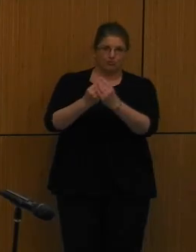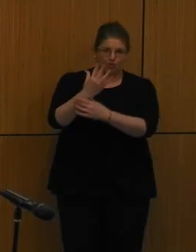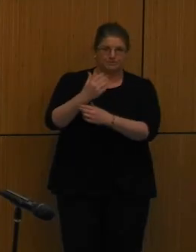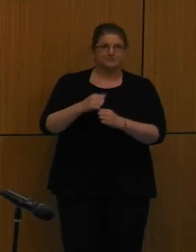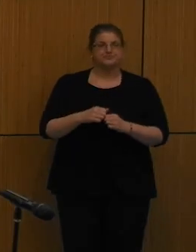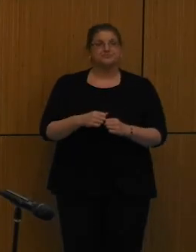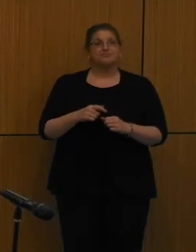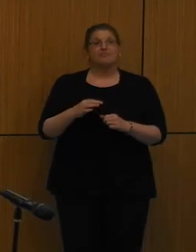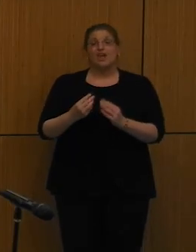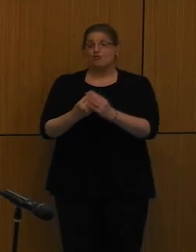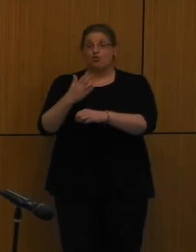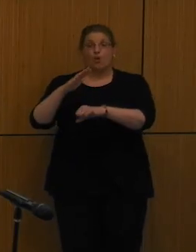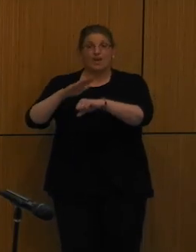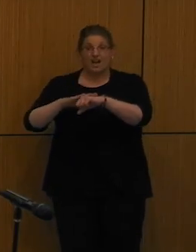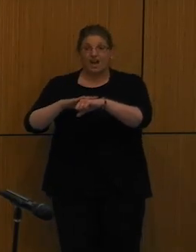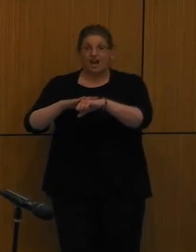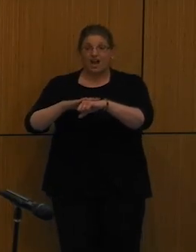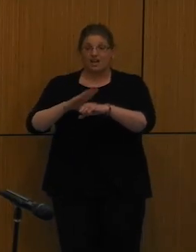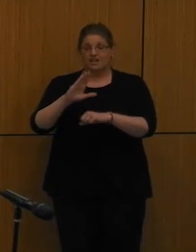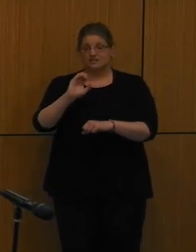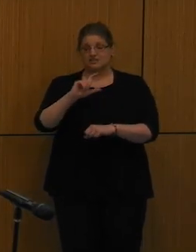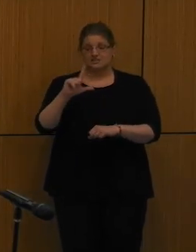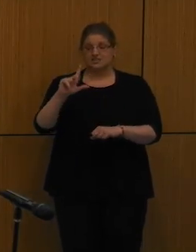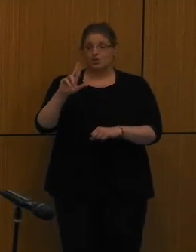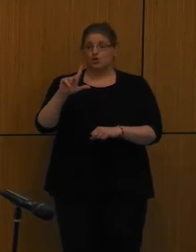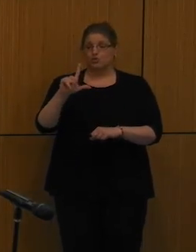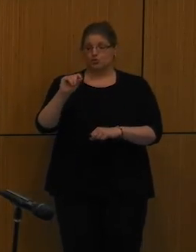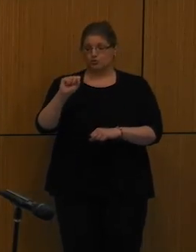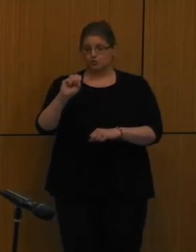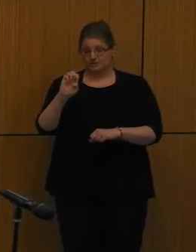something like cellulose, they have to be attached to the surface.